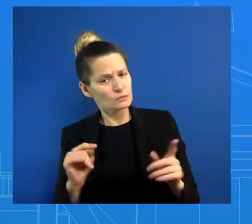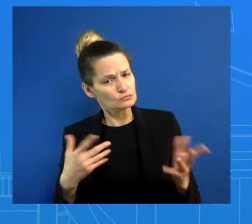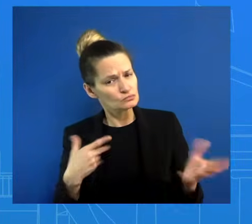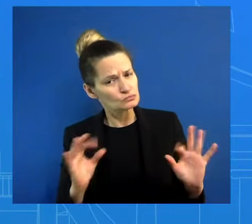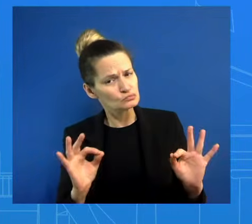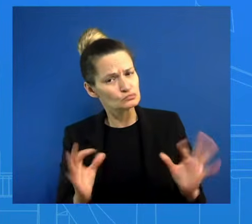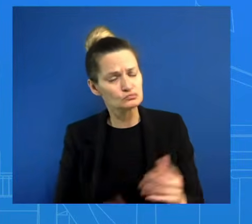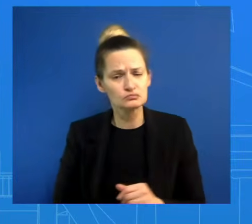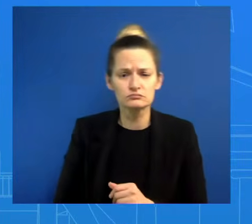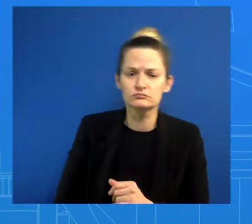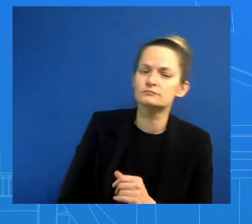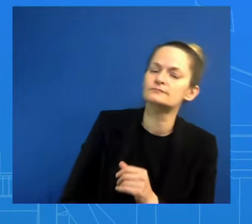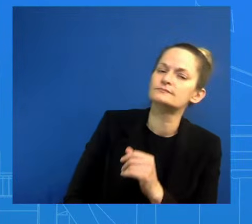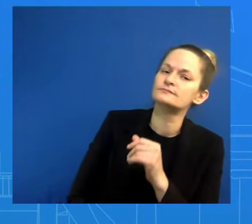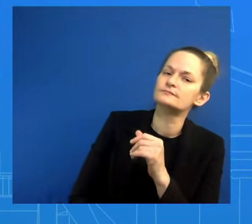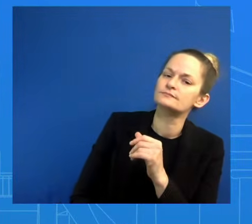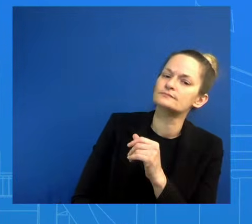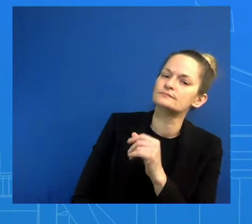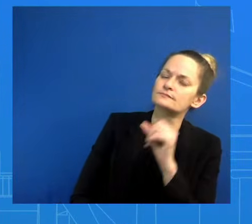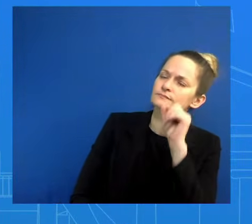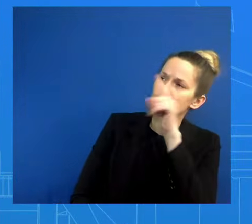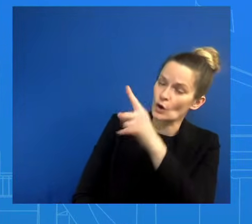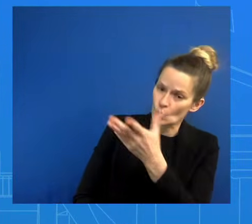The Russians have said they could cut oil production